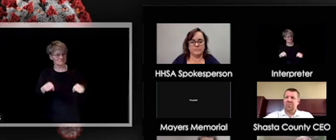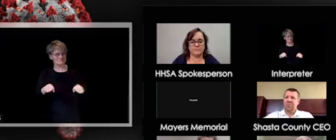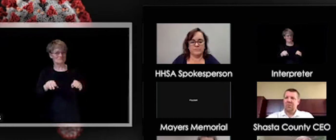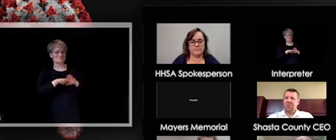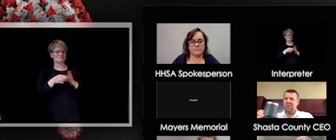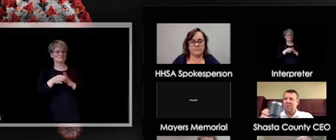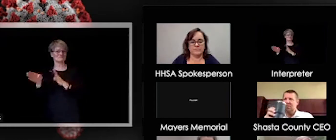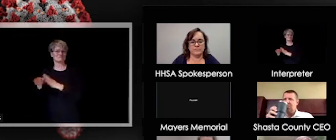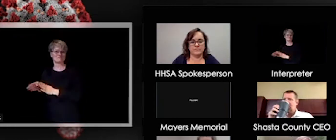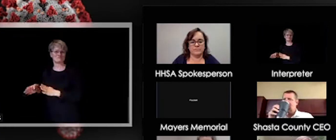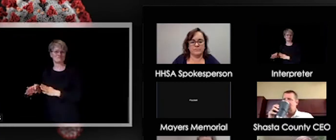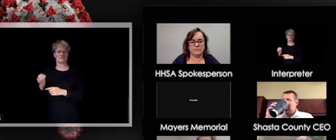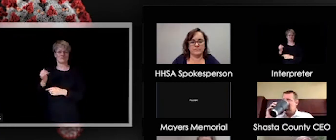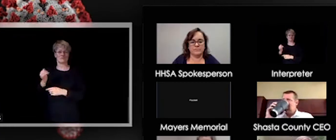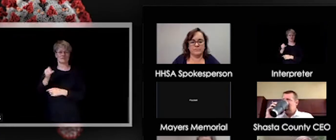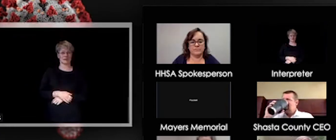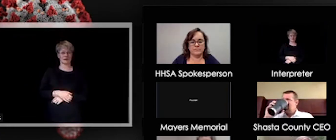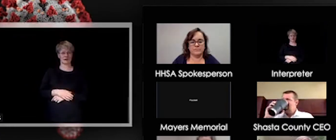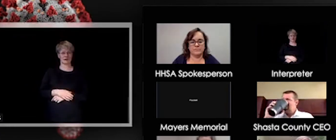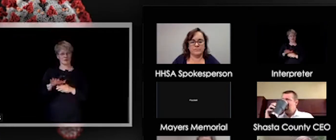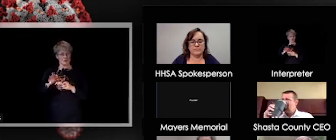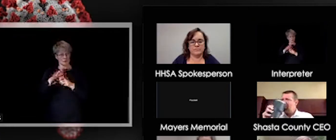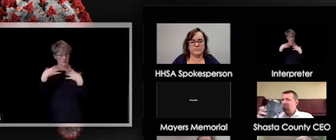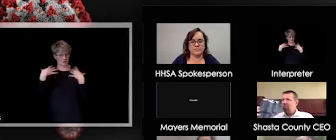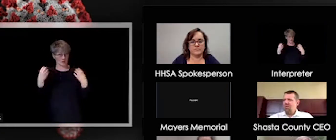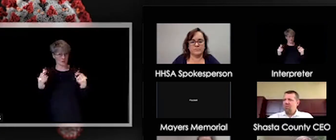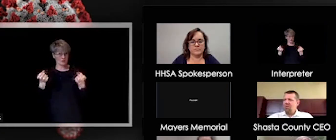can allow them to open. Until that time, they aren’t allowed to. I think we’ve been